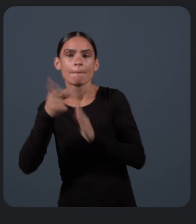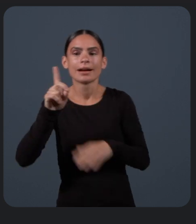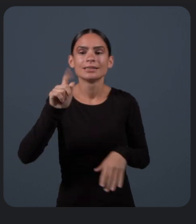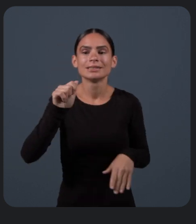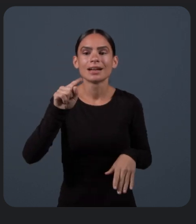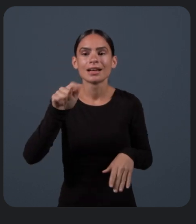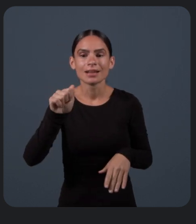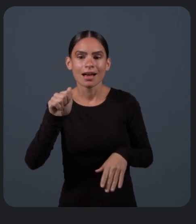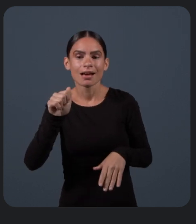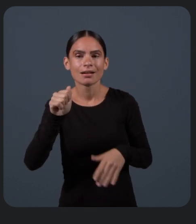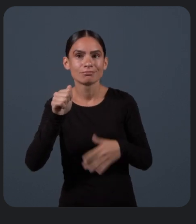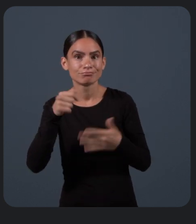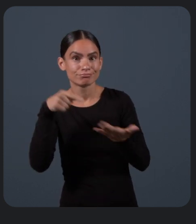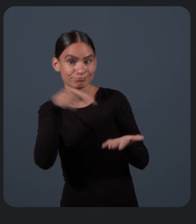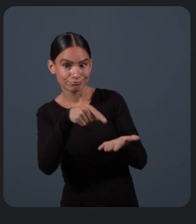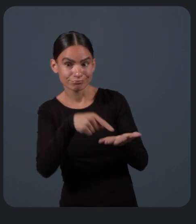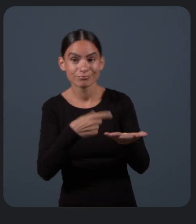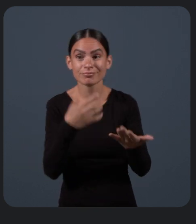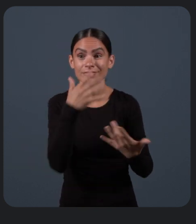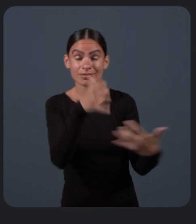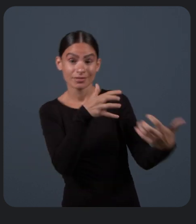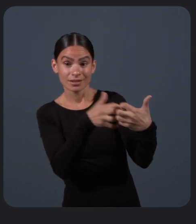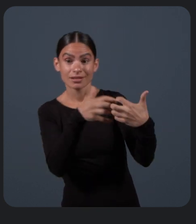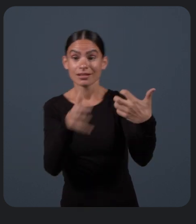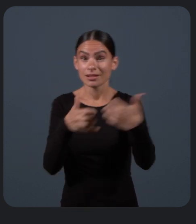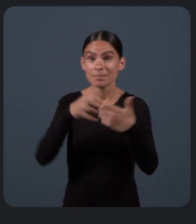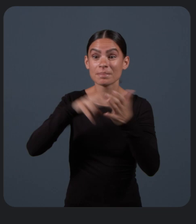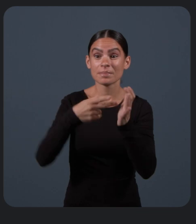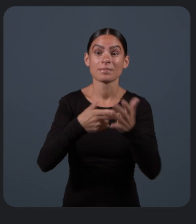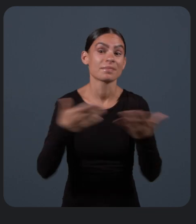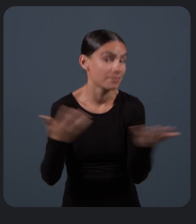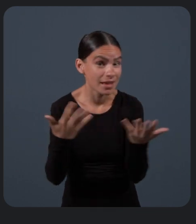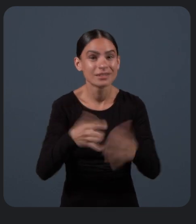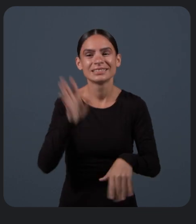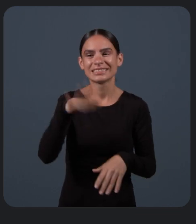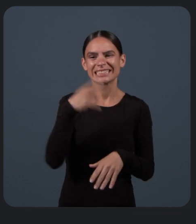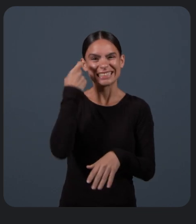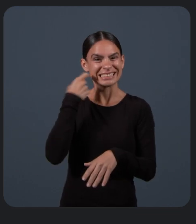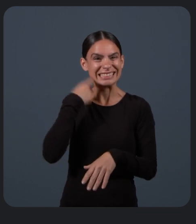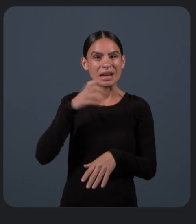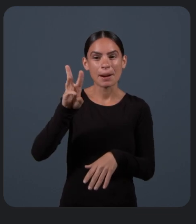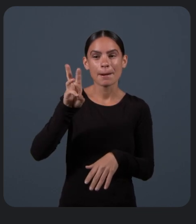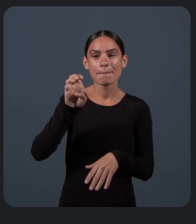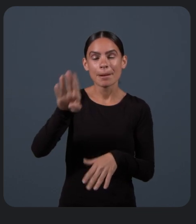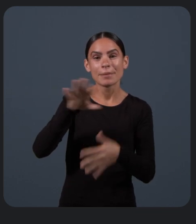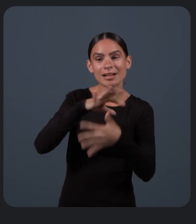makes it easier to use the latest web features, like CSS grid, with confidence across browsers